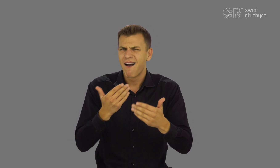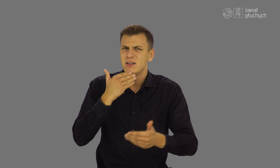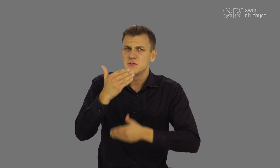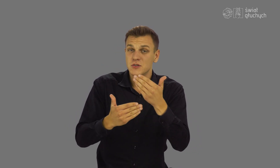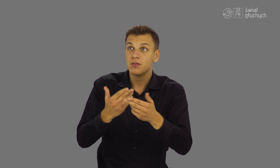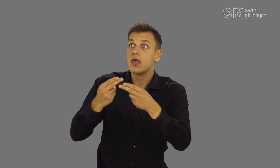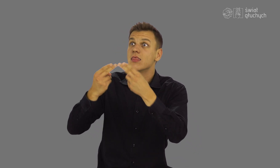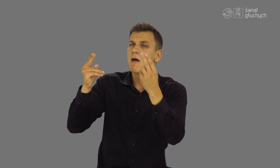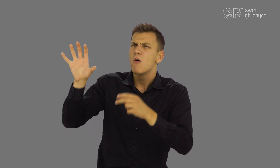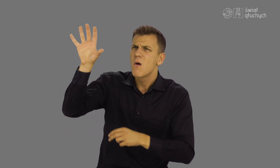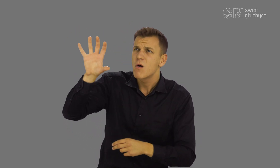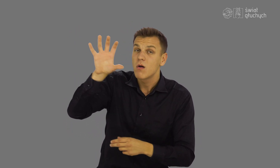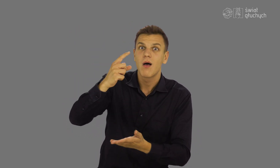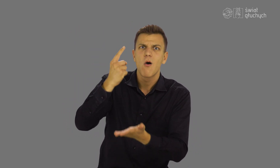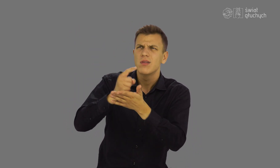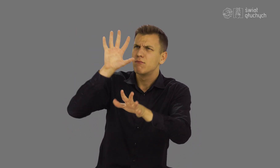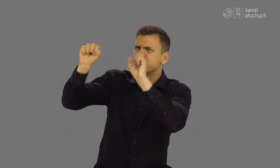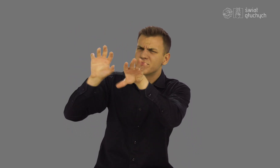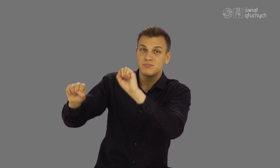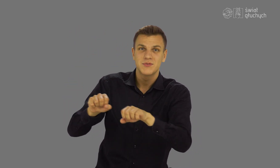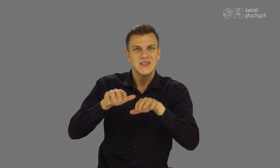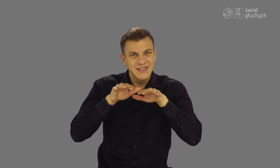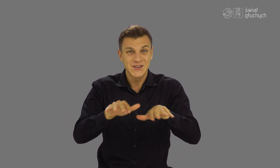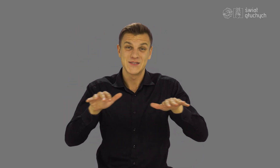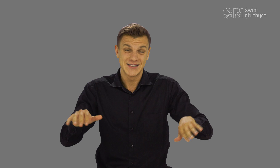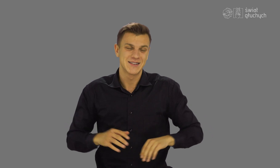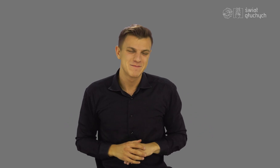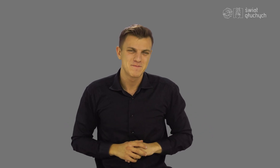I wish you a successful sky observation.